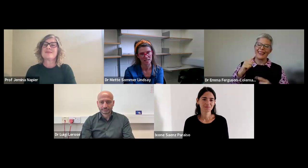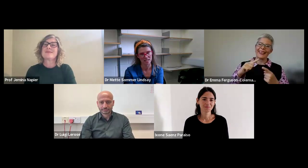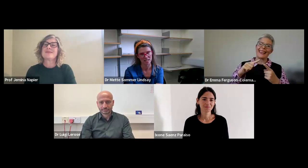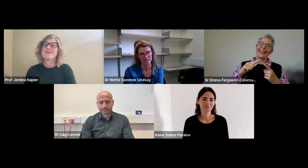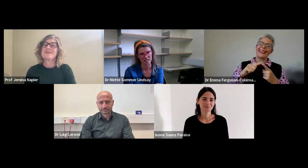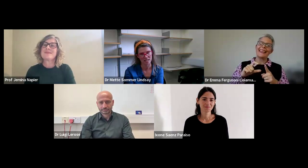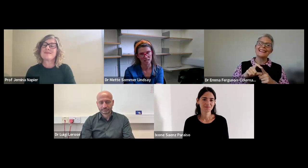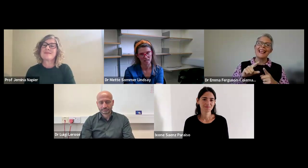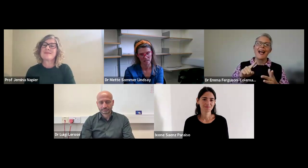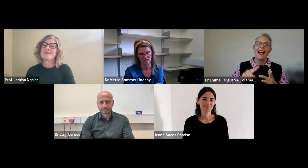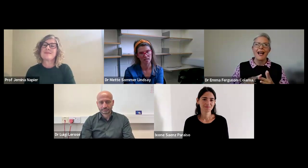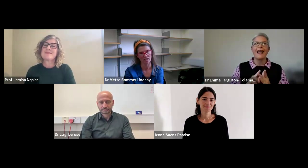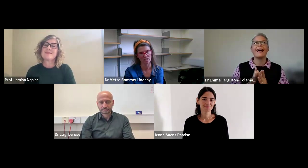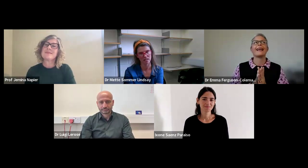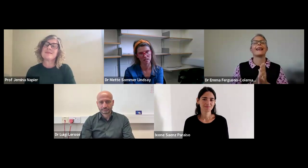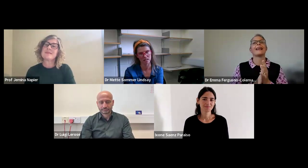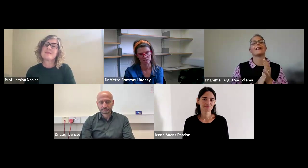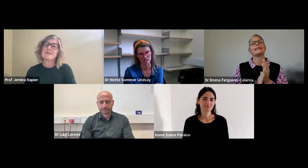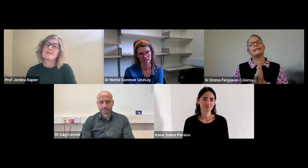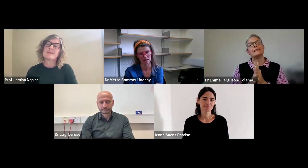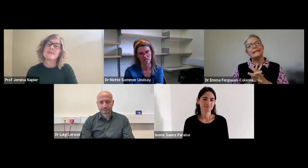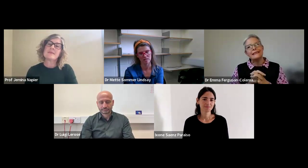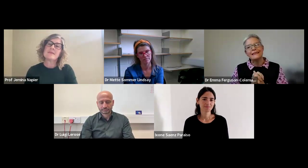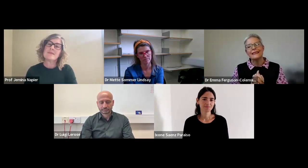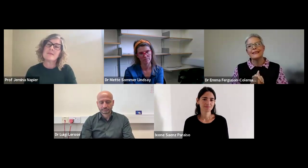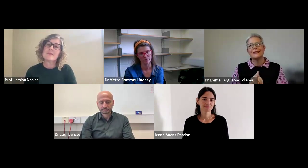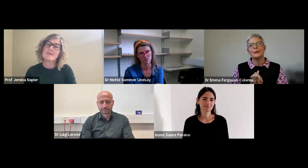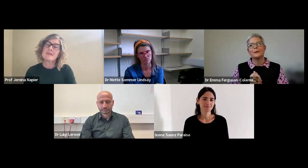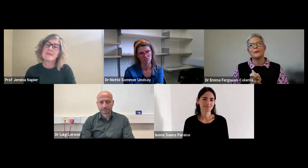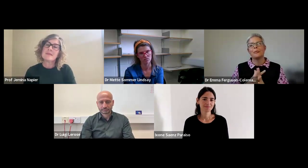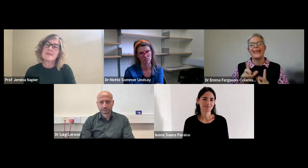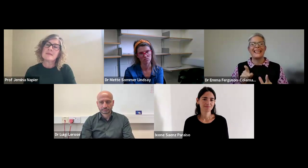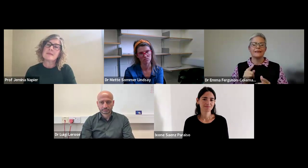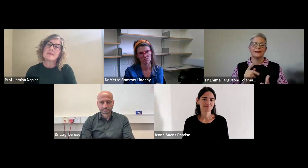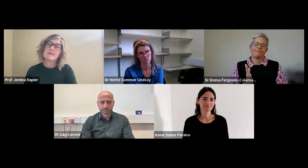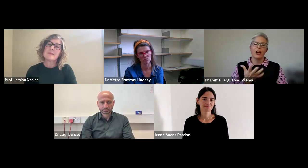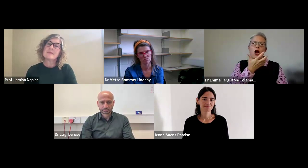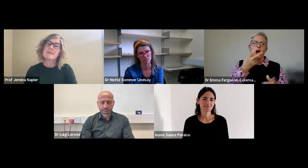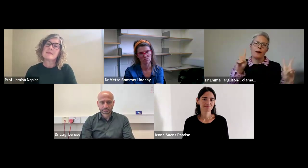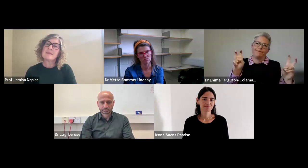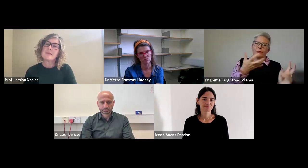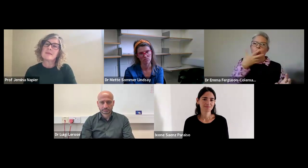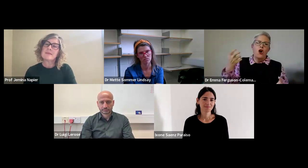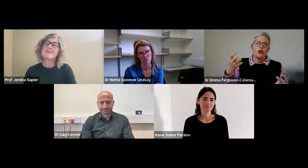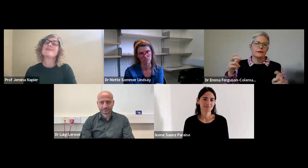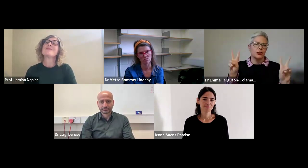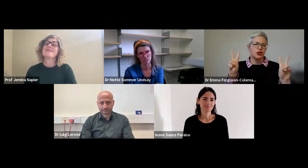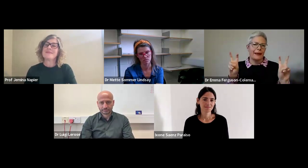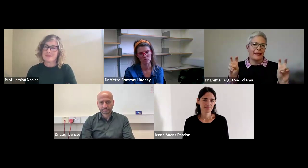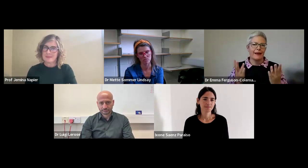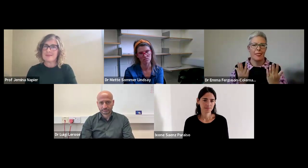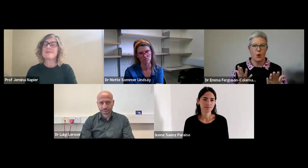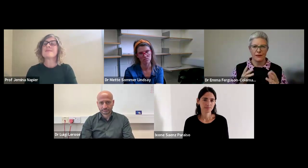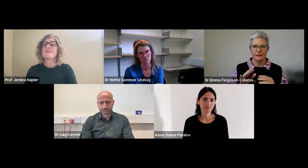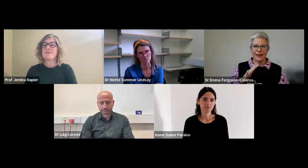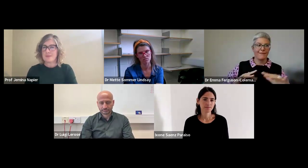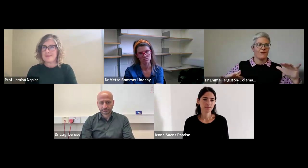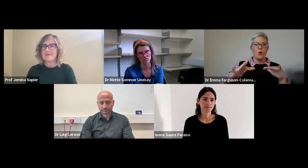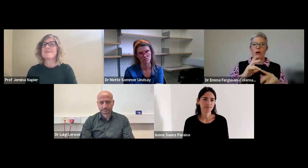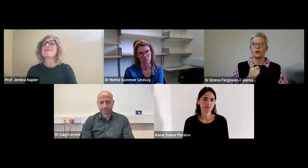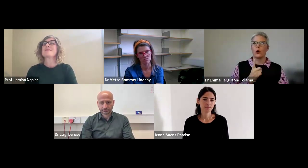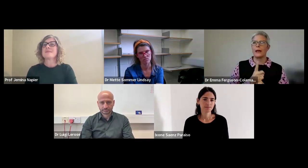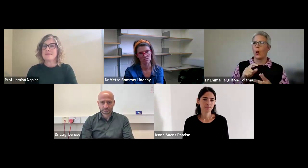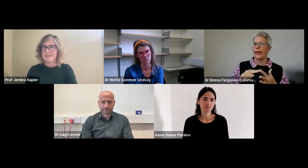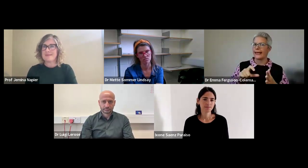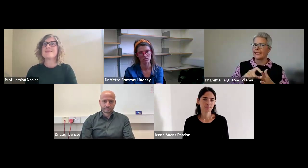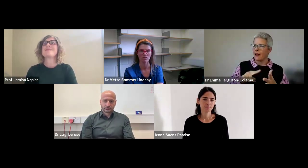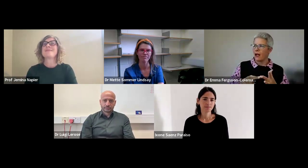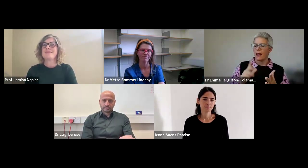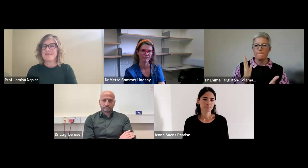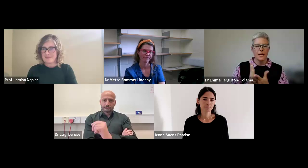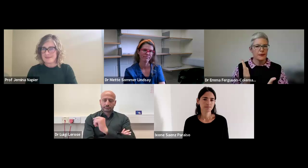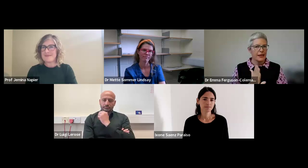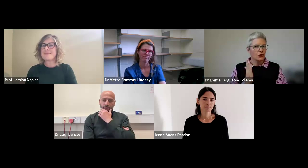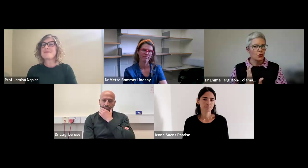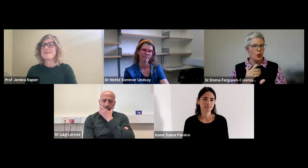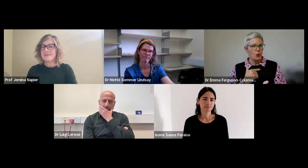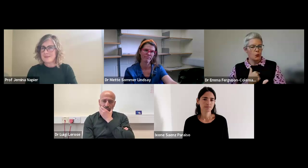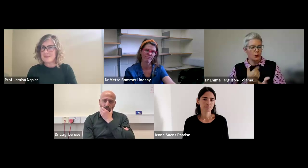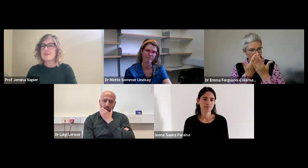Emma: yes I think for EDI... it's a Hot Topic at the moment, everyone is talking about EDI,